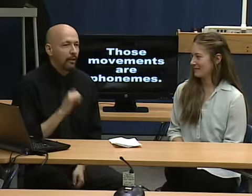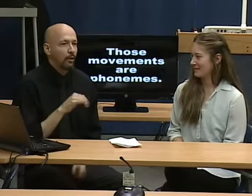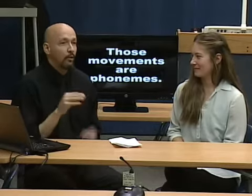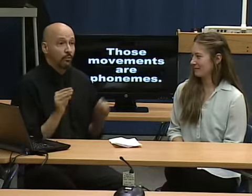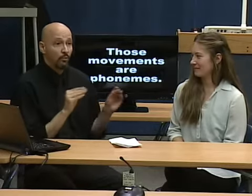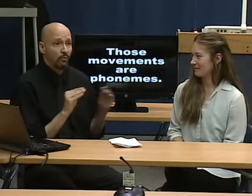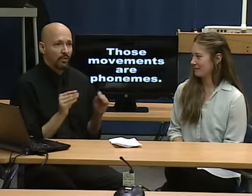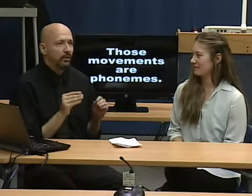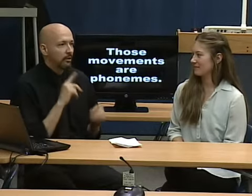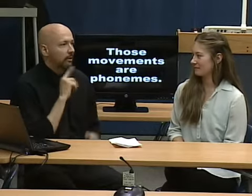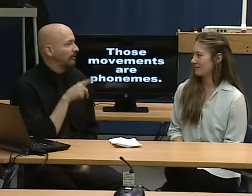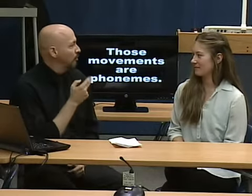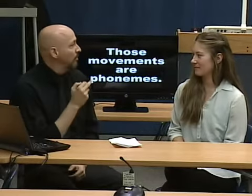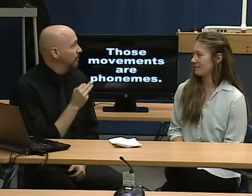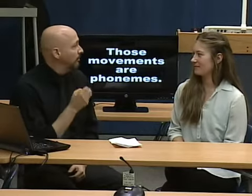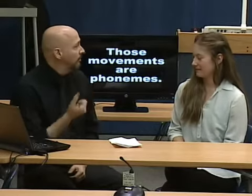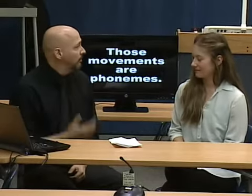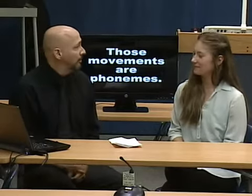Those movements are actually P-H-O-N-E-M-E-S.